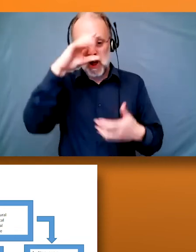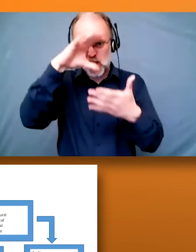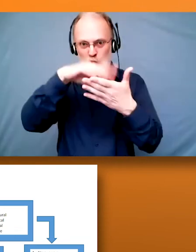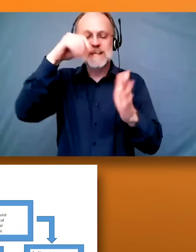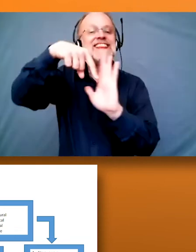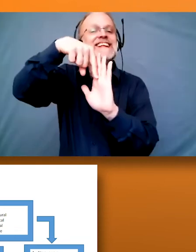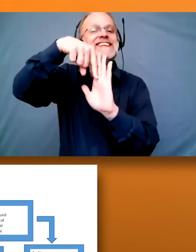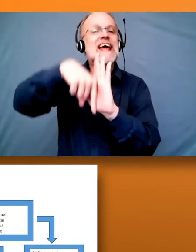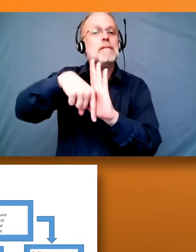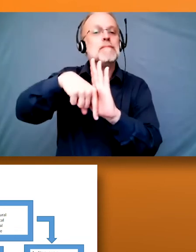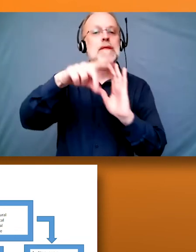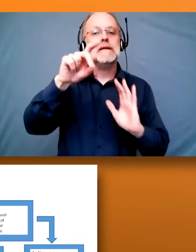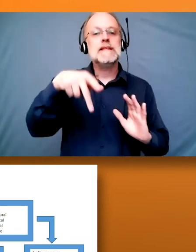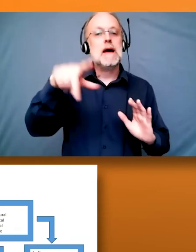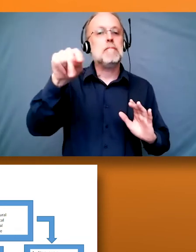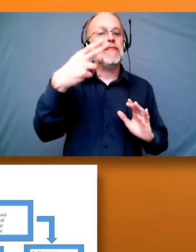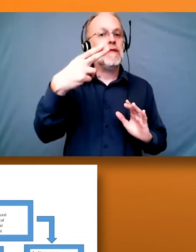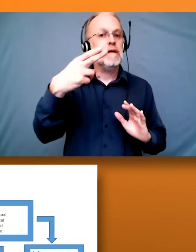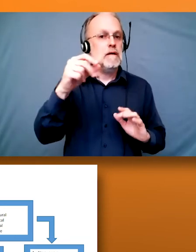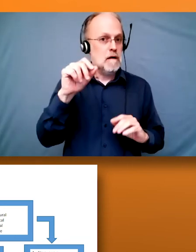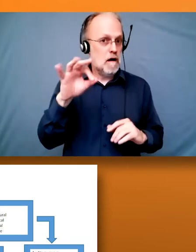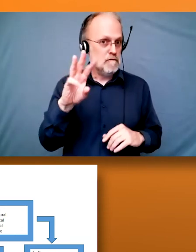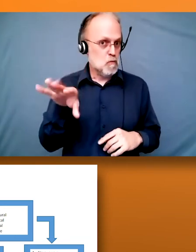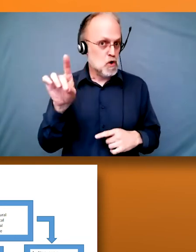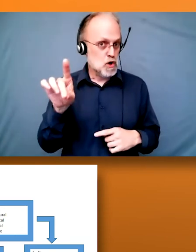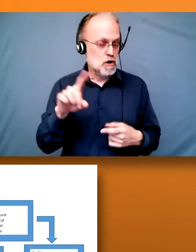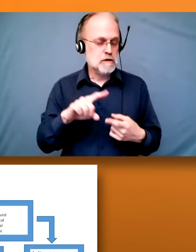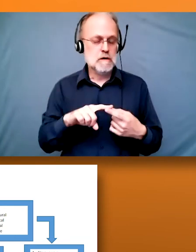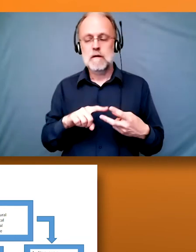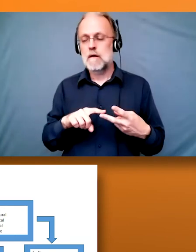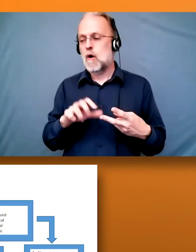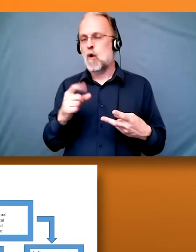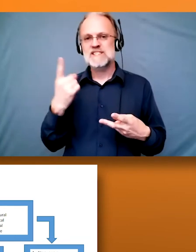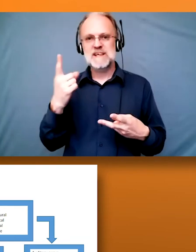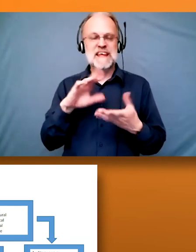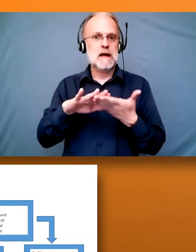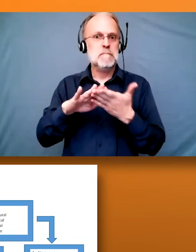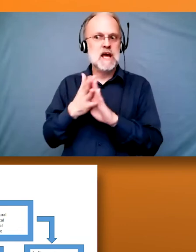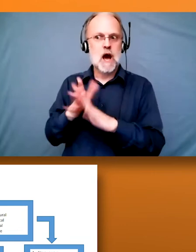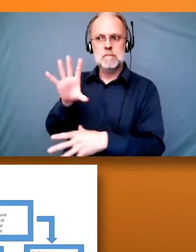learning the depth of a word or, you know, something that can become part